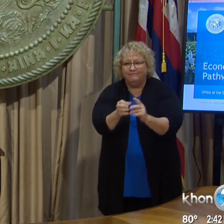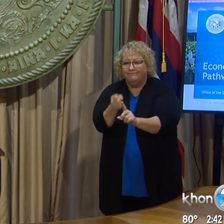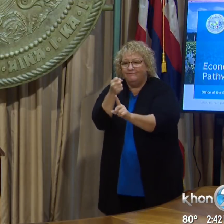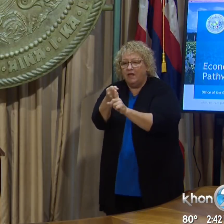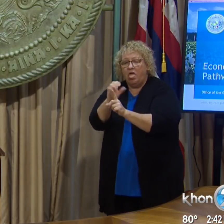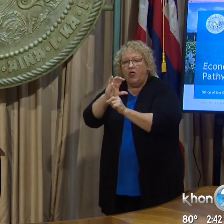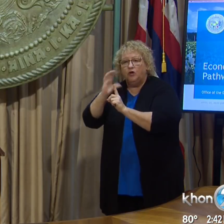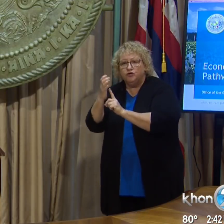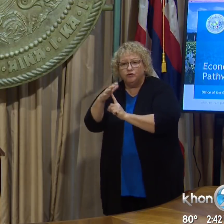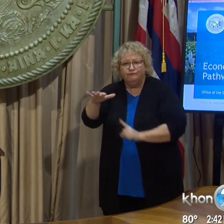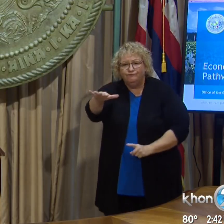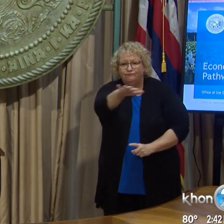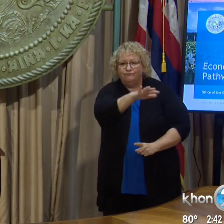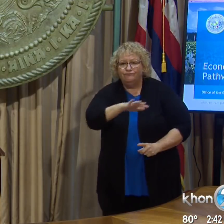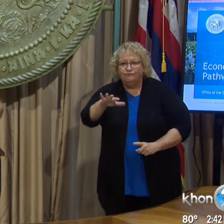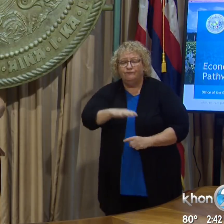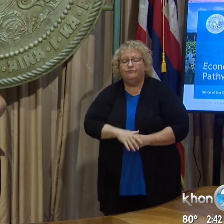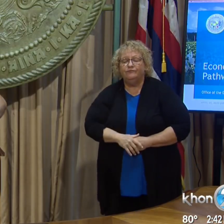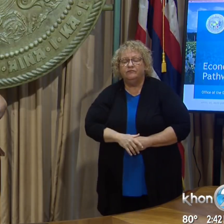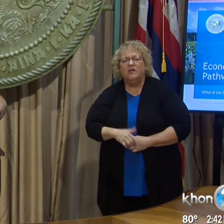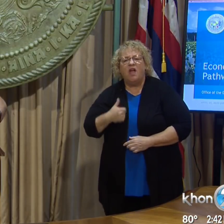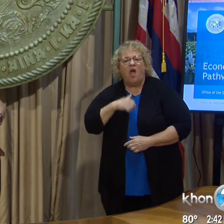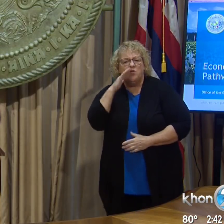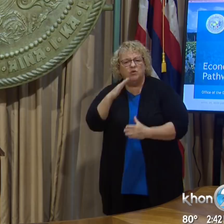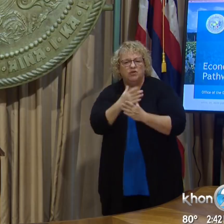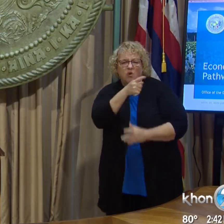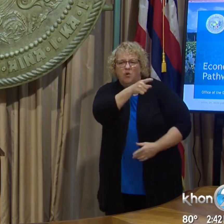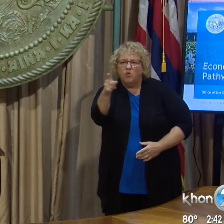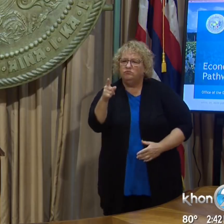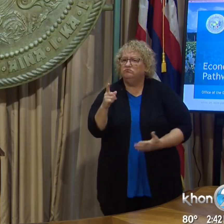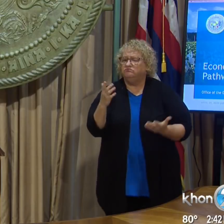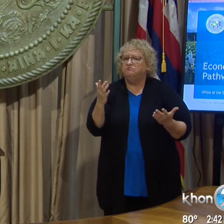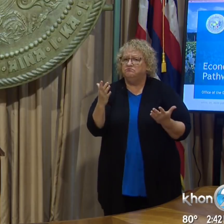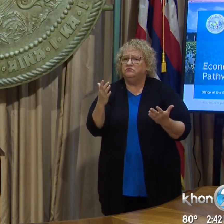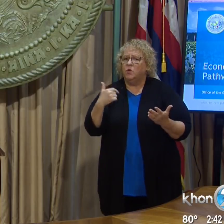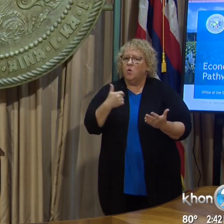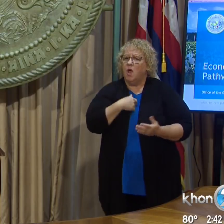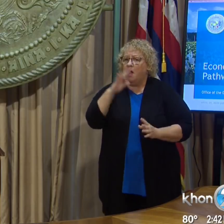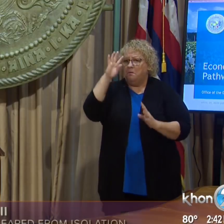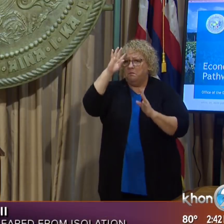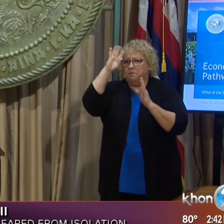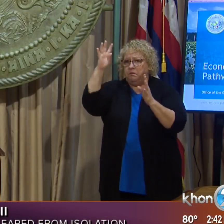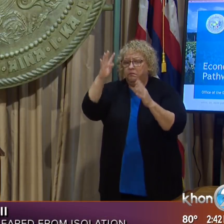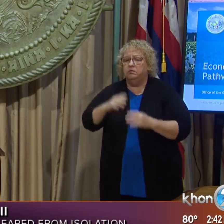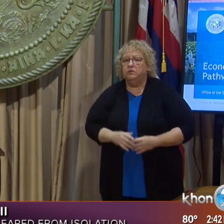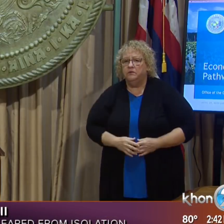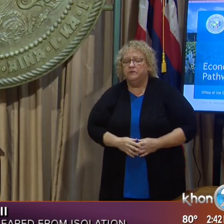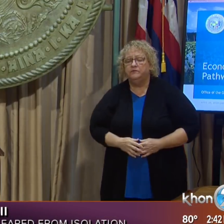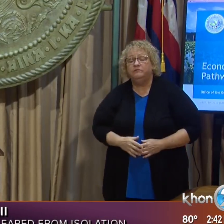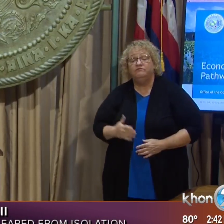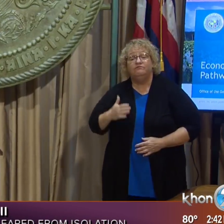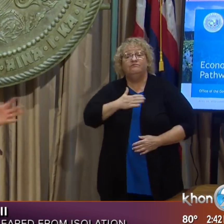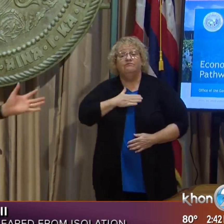IS WHAT IT IS DOING TO EVERY FAMILY, EVERY COMMUNITY, WHAT IT IS DOING TO OUR CULTURE. WE ARE GOING TO SHARE WITH YOU